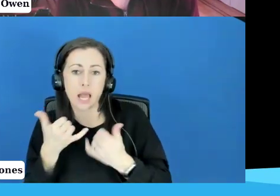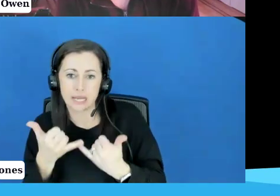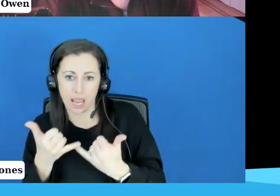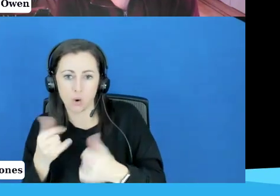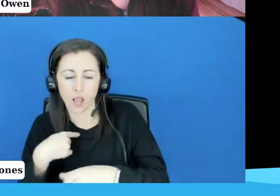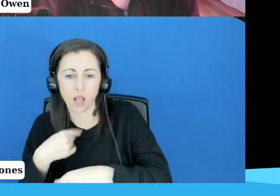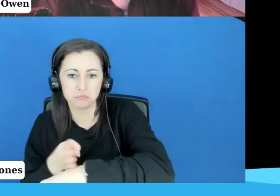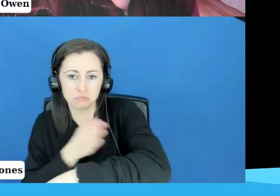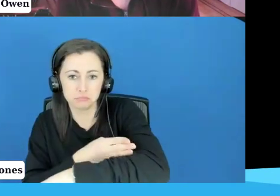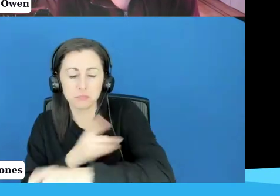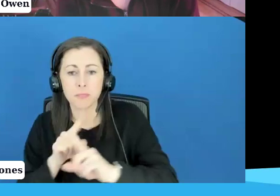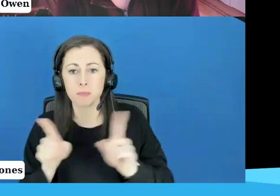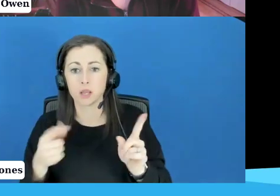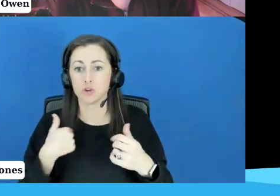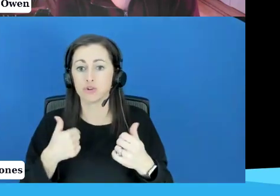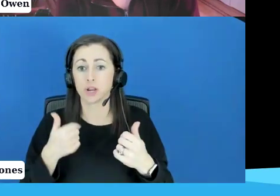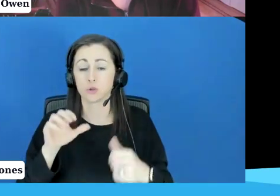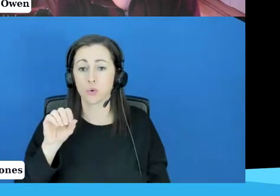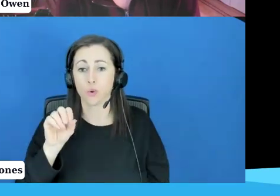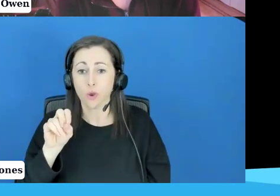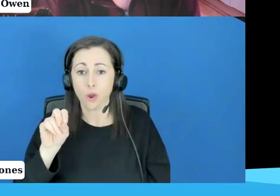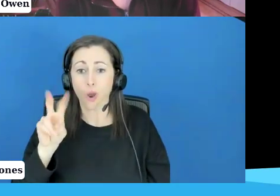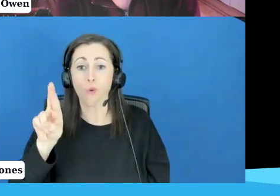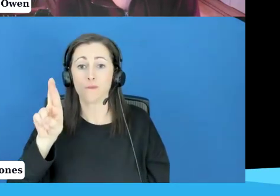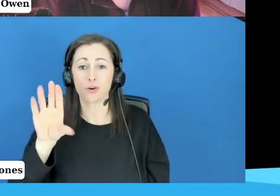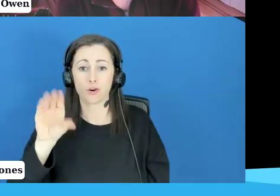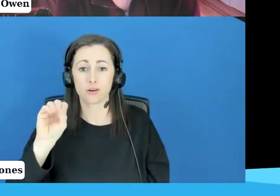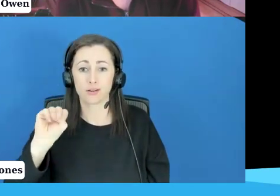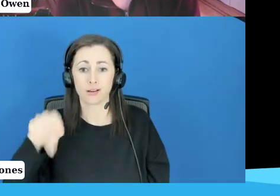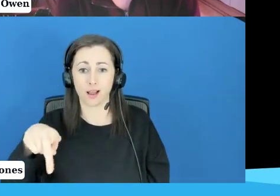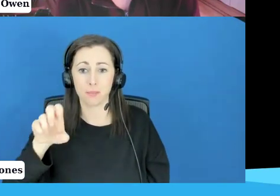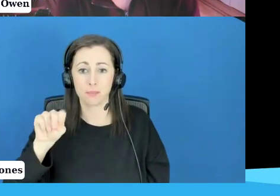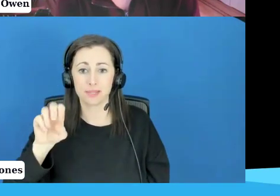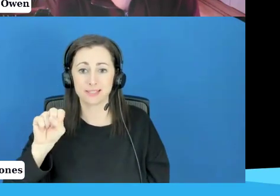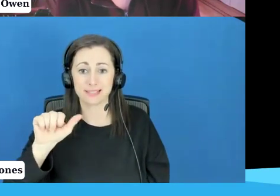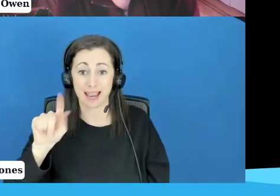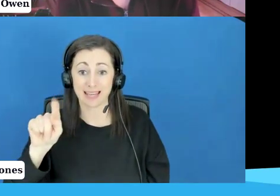But trying to overcompensate to show people that I can do certain things for my children.